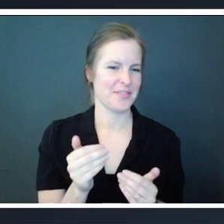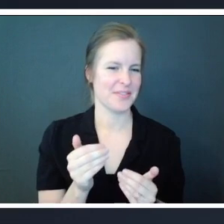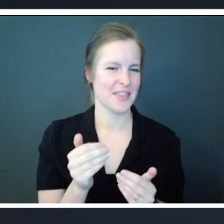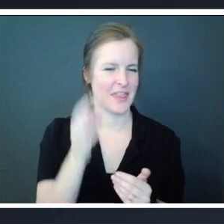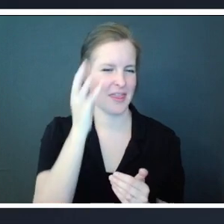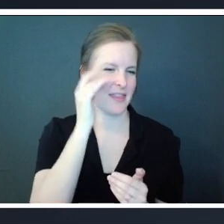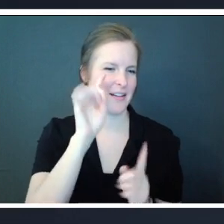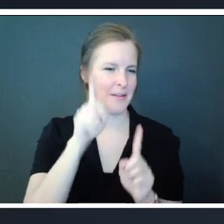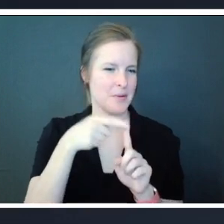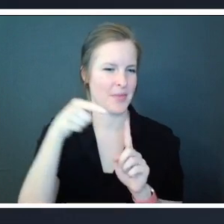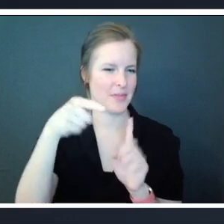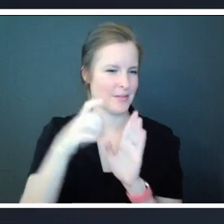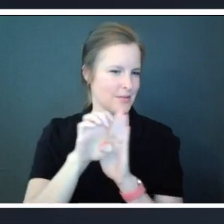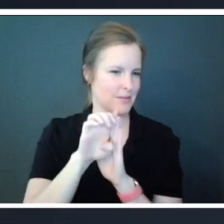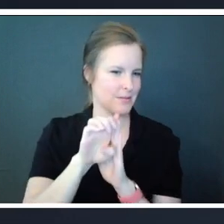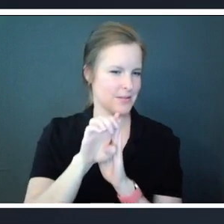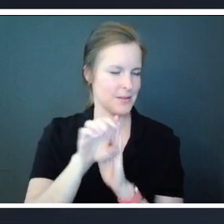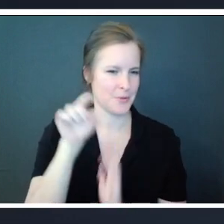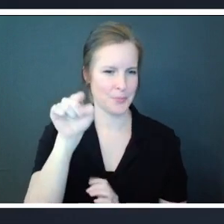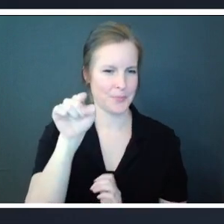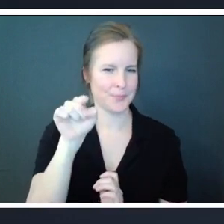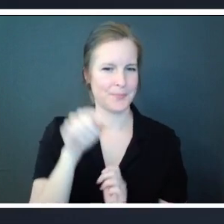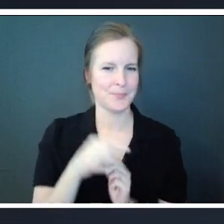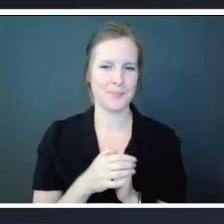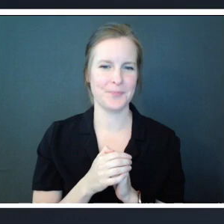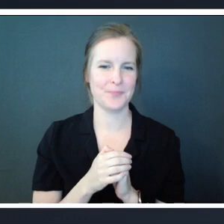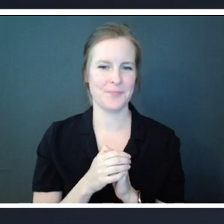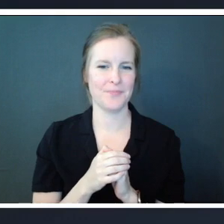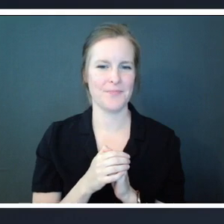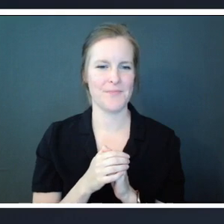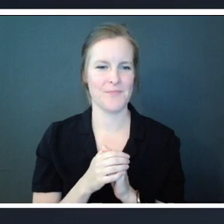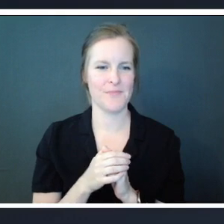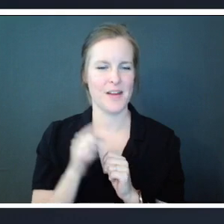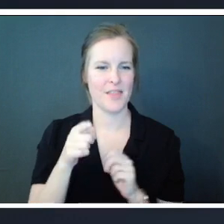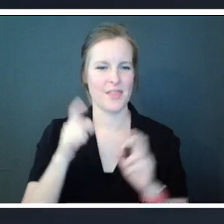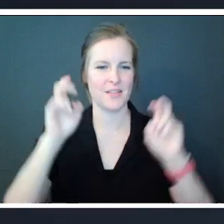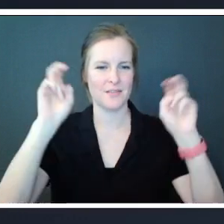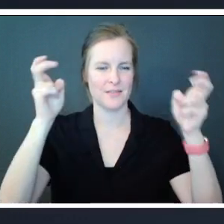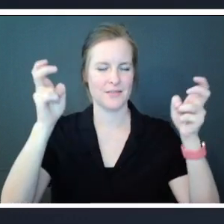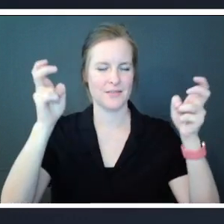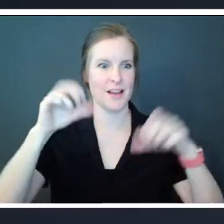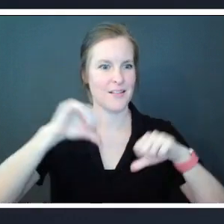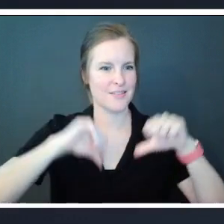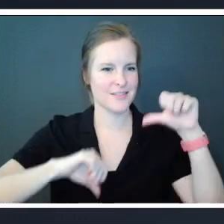we've created for you. So, this activity is called science is fun. So, here, if you have,